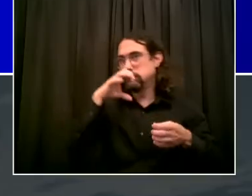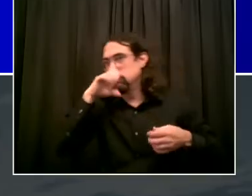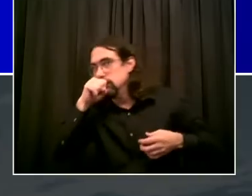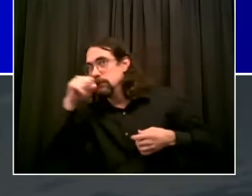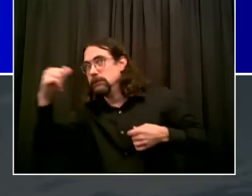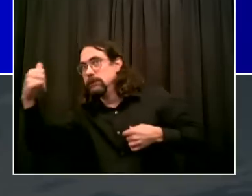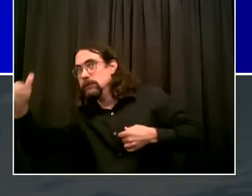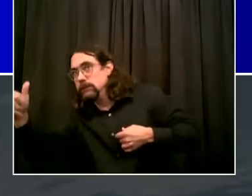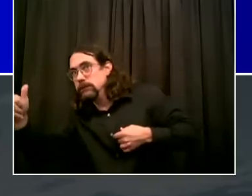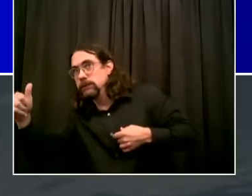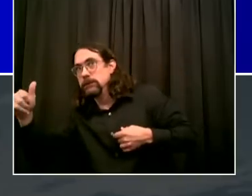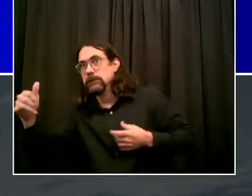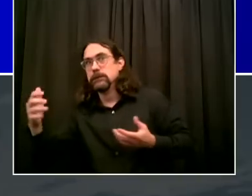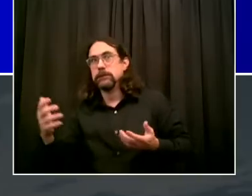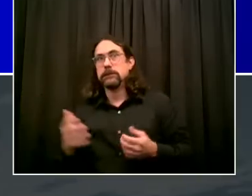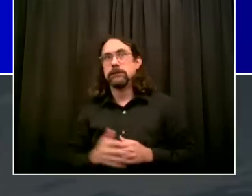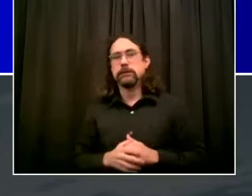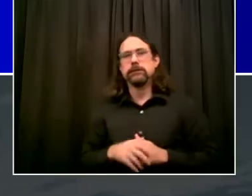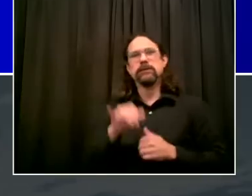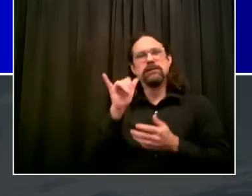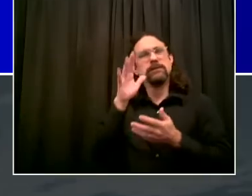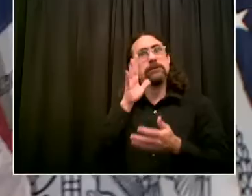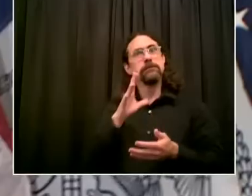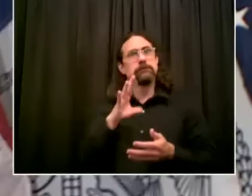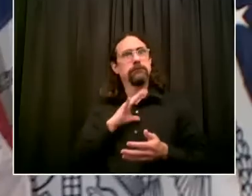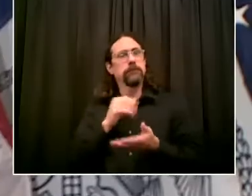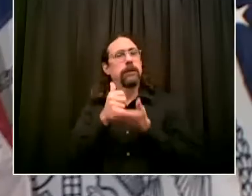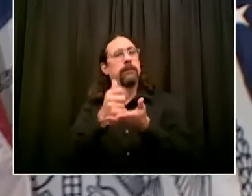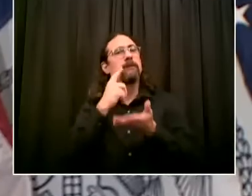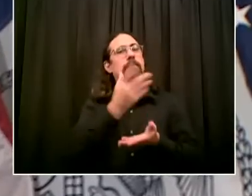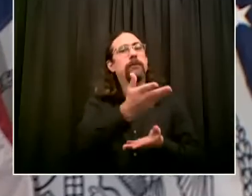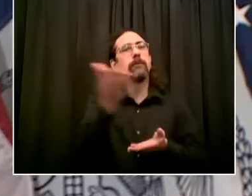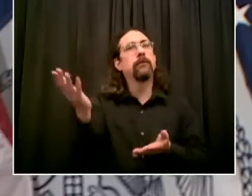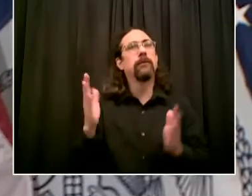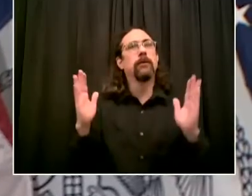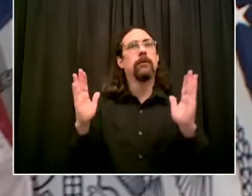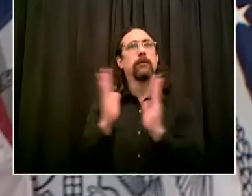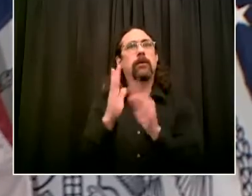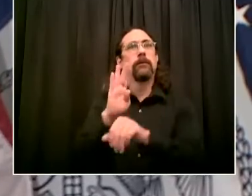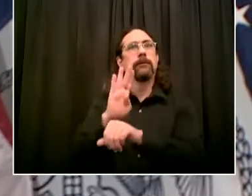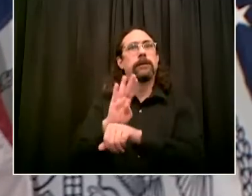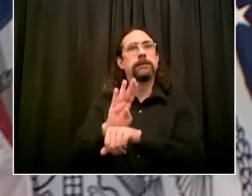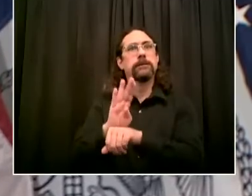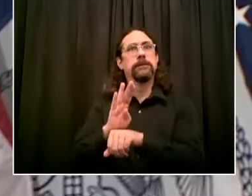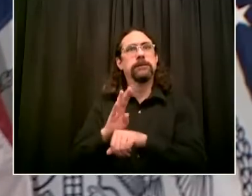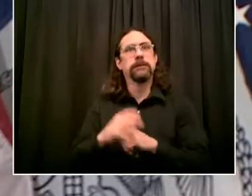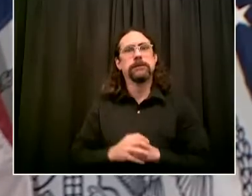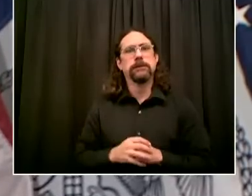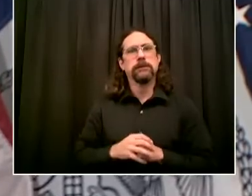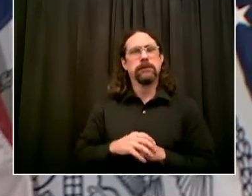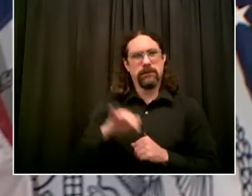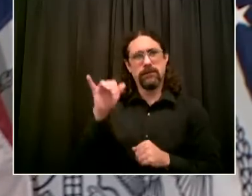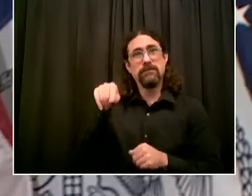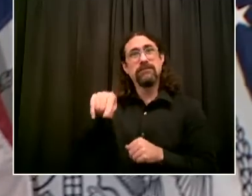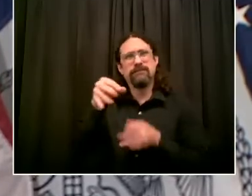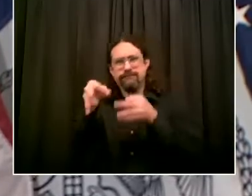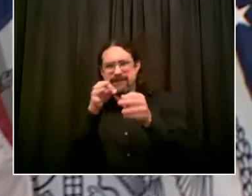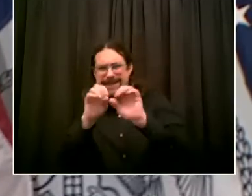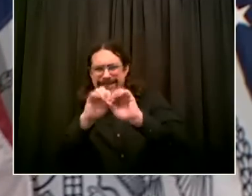AND TO GIVE YOU A SENSE OF THE EFFORT TO O REACH OUT TO EDUCATE AND GET SUPPORT FROM SMALL BUSINESSES, LIKE YOU TO HEAR FROM